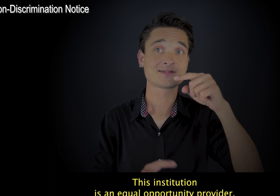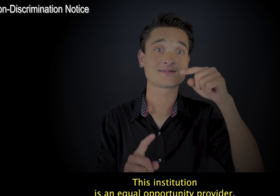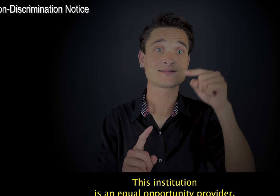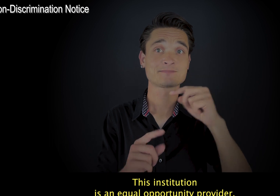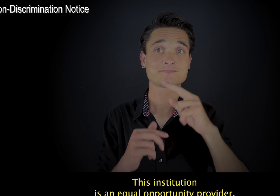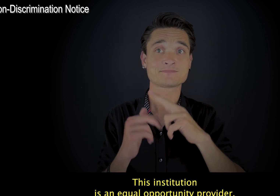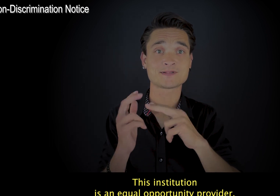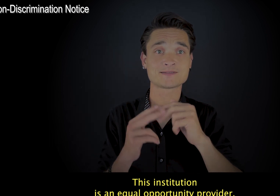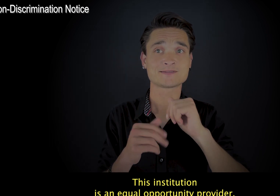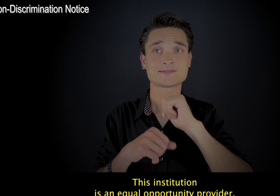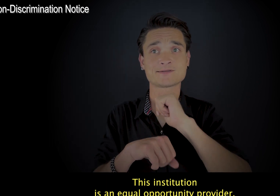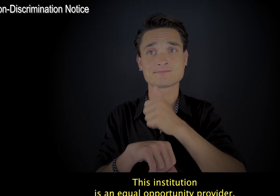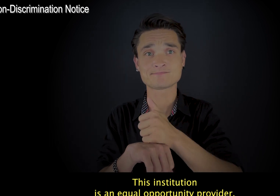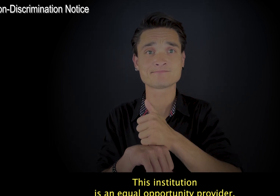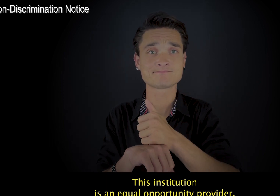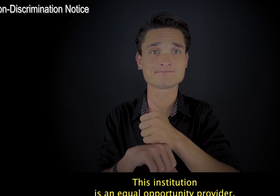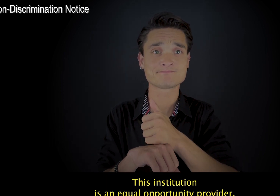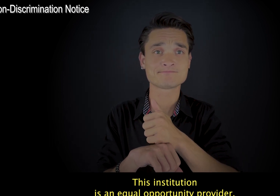This institution is an equal opportunity provider.